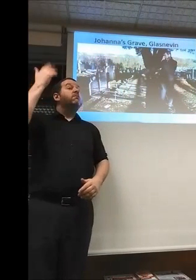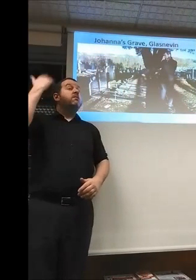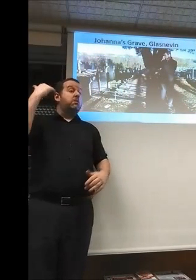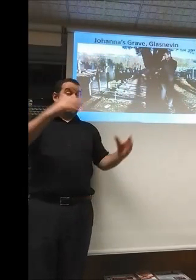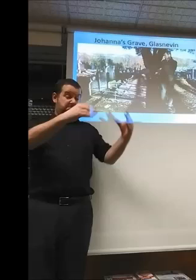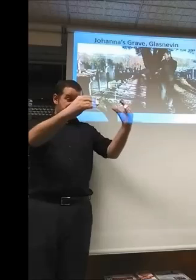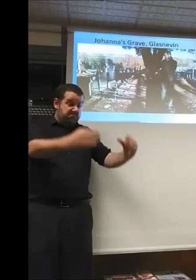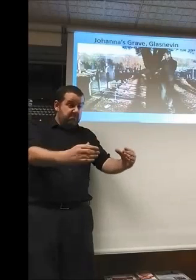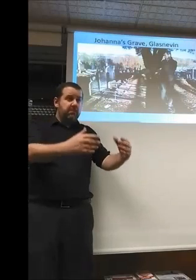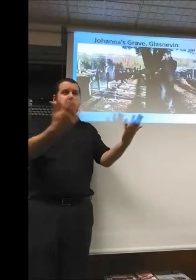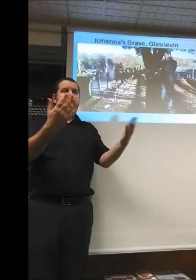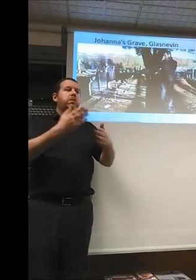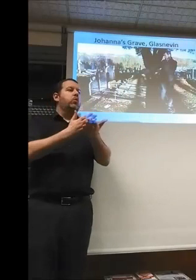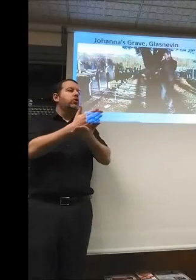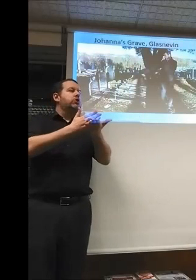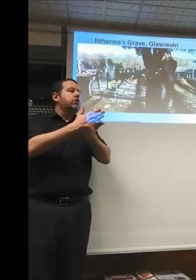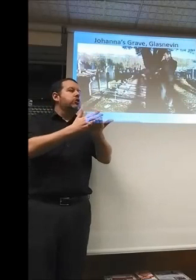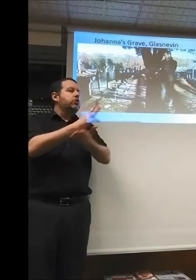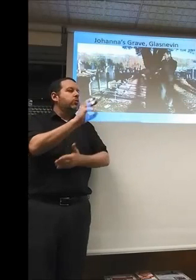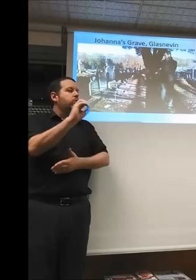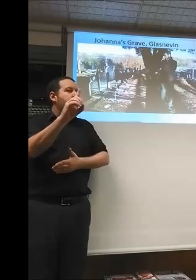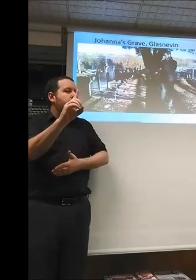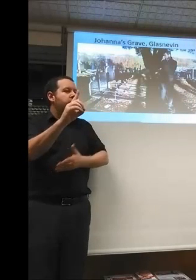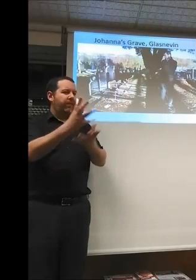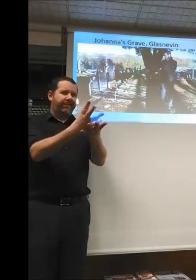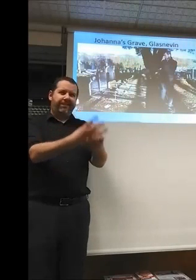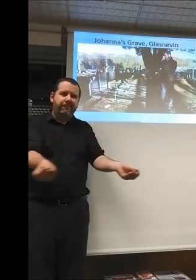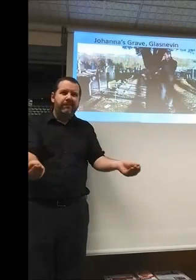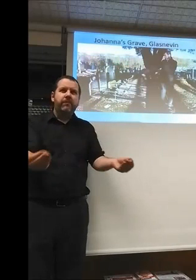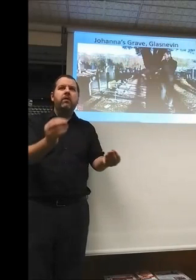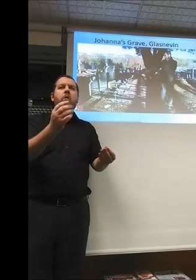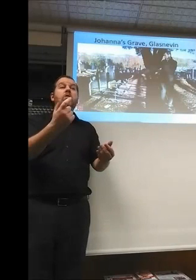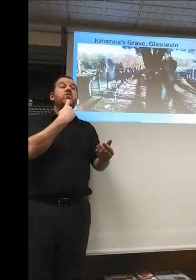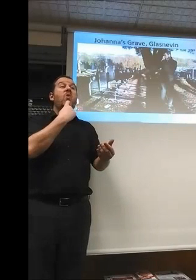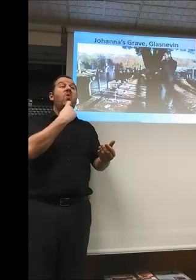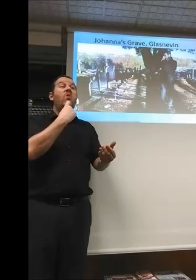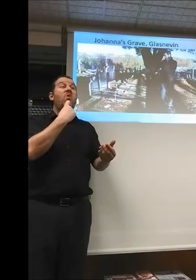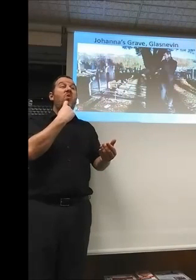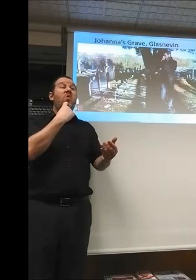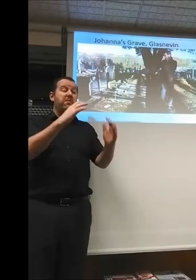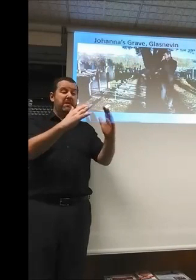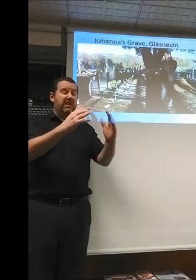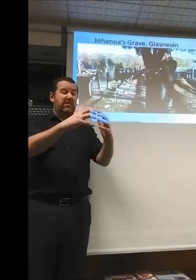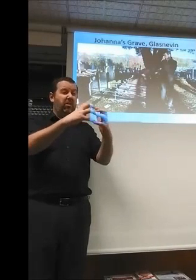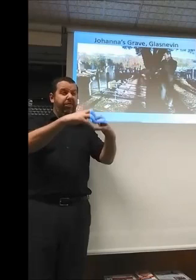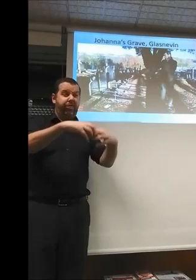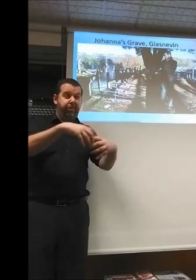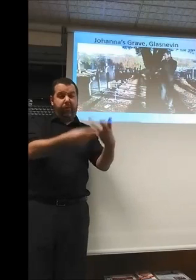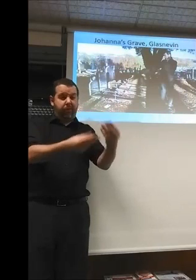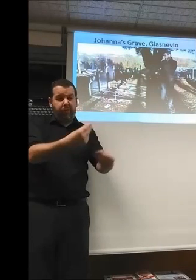James obviously was a bit confused about what was going on until he was handed the note.